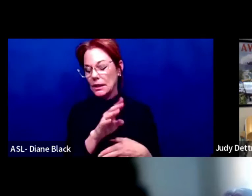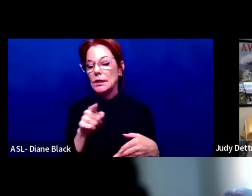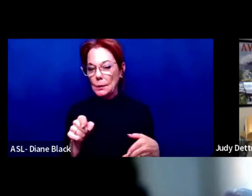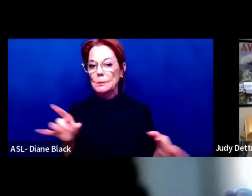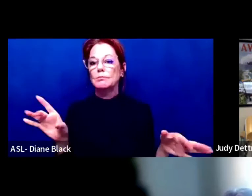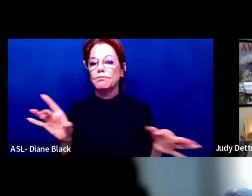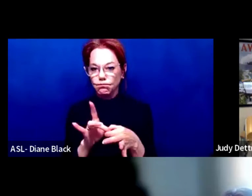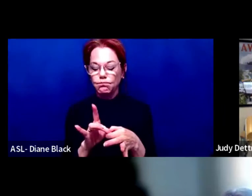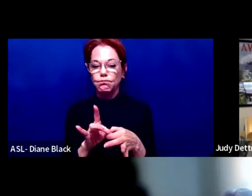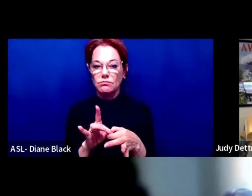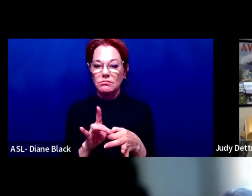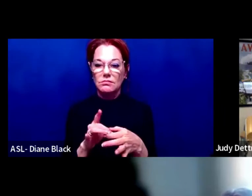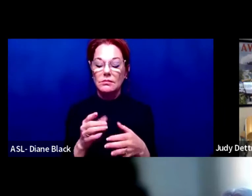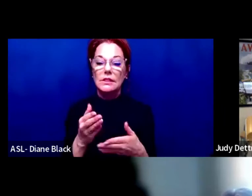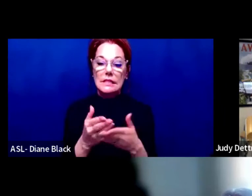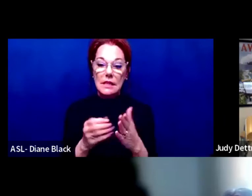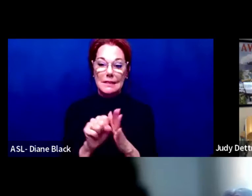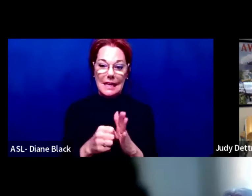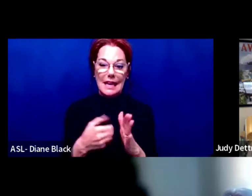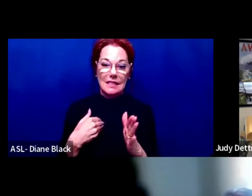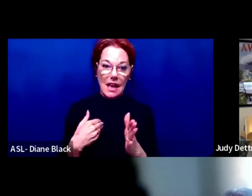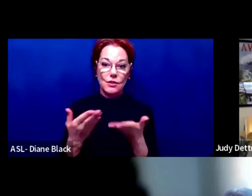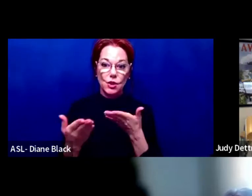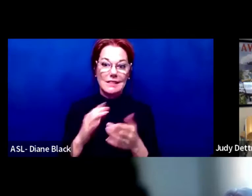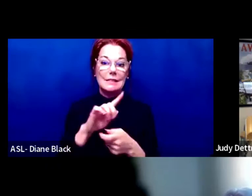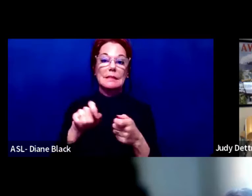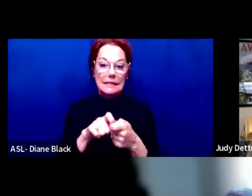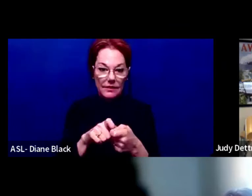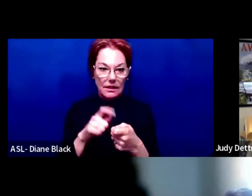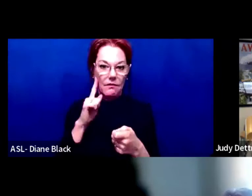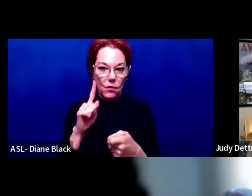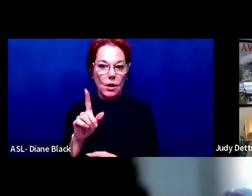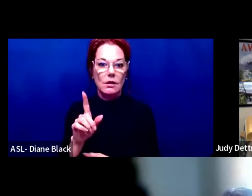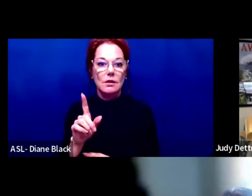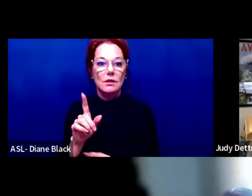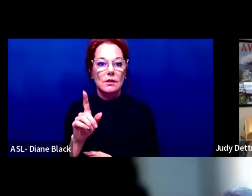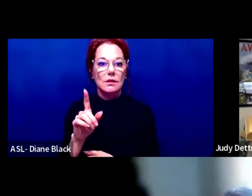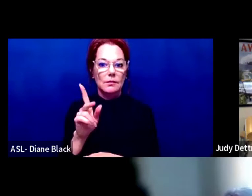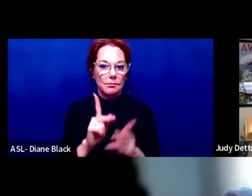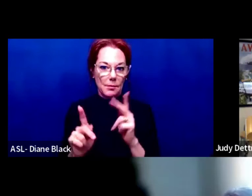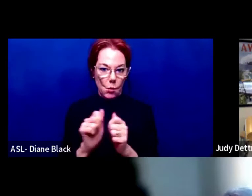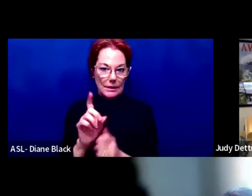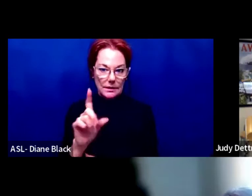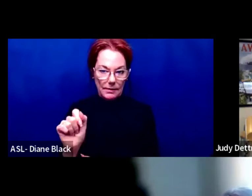domestic violence services specifically for people with disabilities. Does anybody else have anything they want to add to that piece?